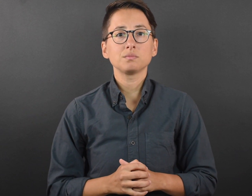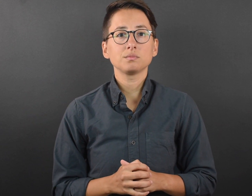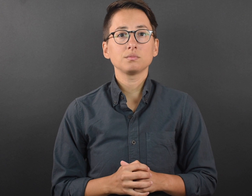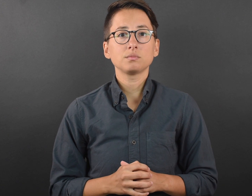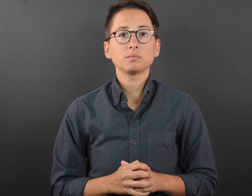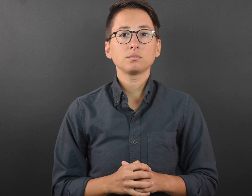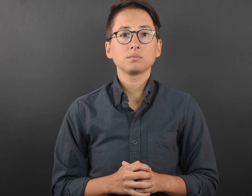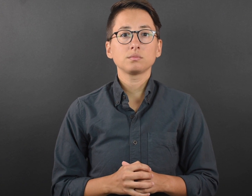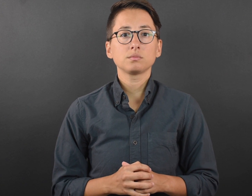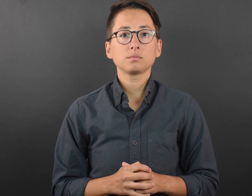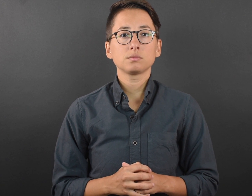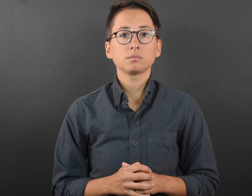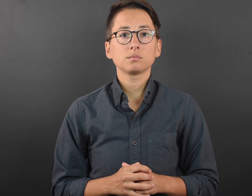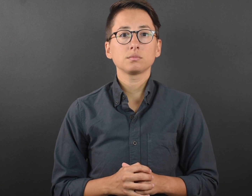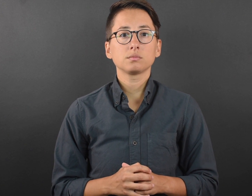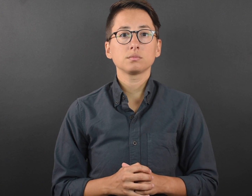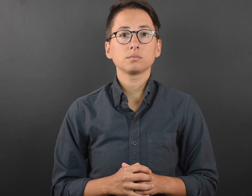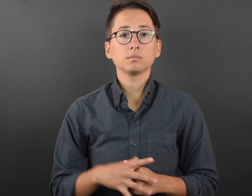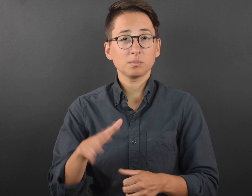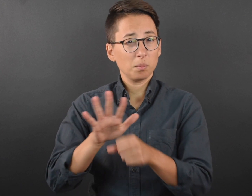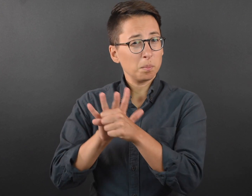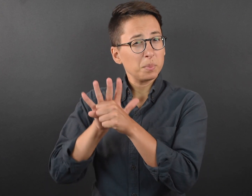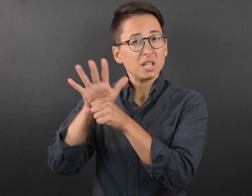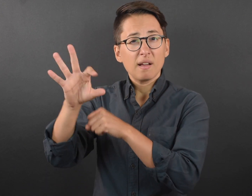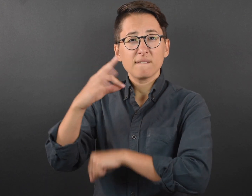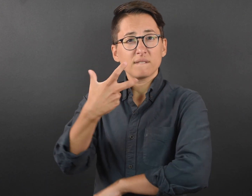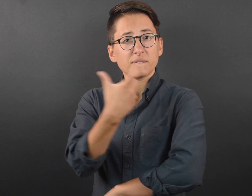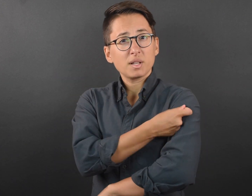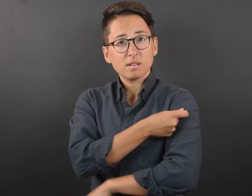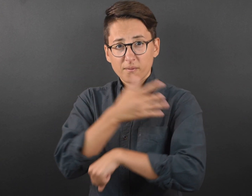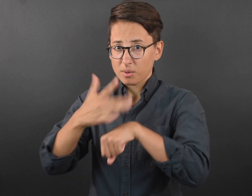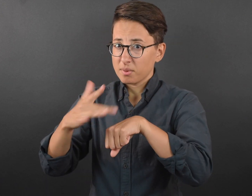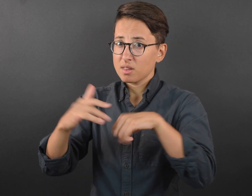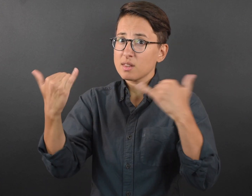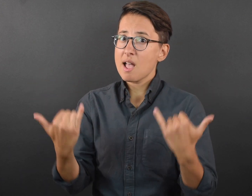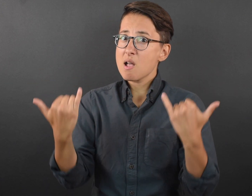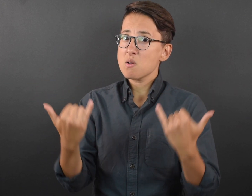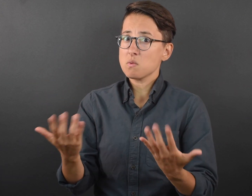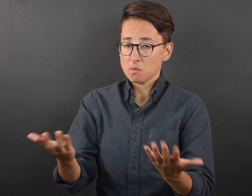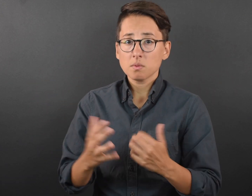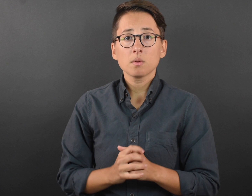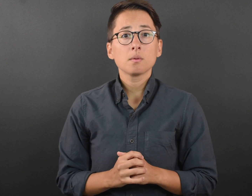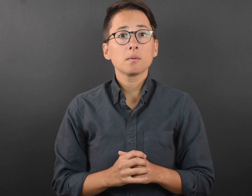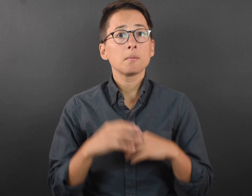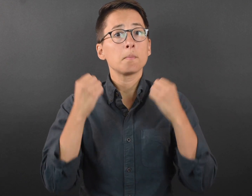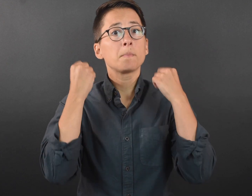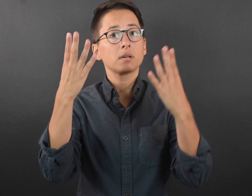There is plenty of vaccine available now, and many options for places to go get a free COVID-19